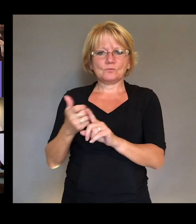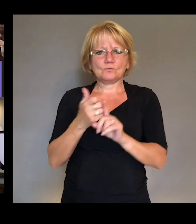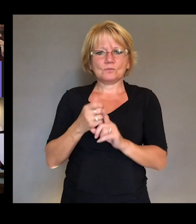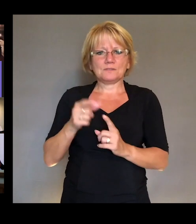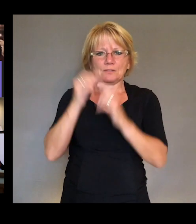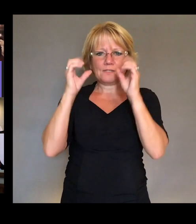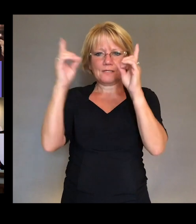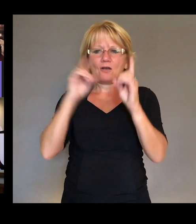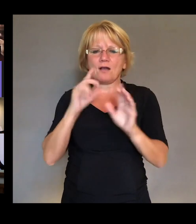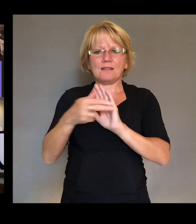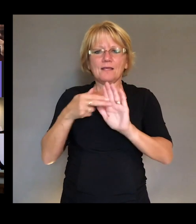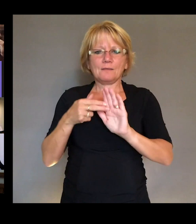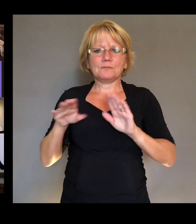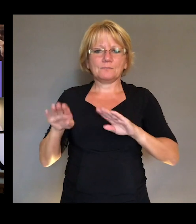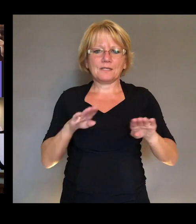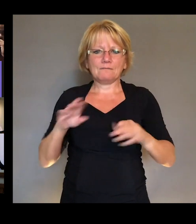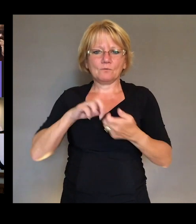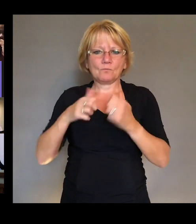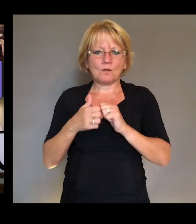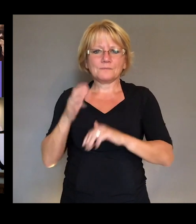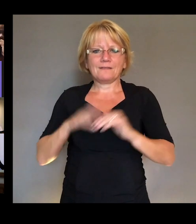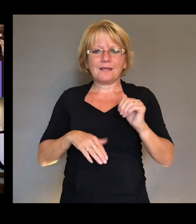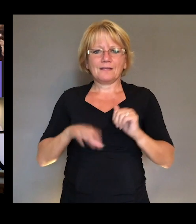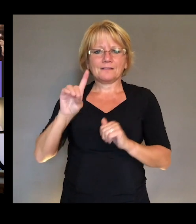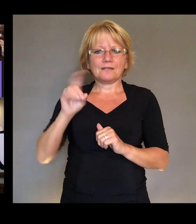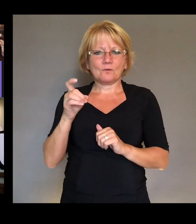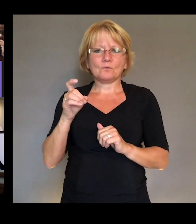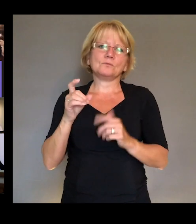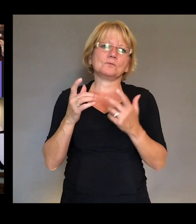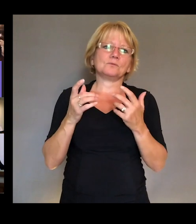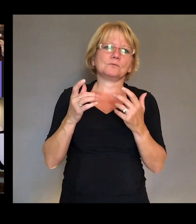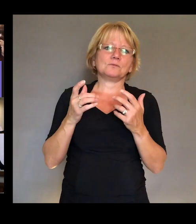are still labeled as behavioral problems, as opposed to being diagnosed properly